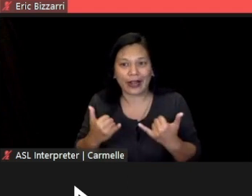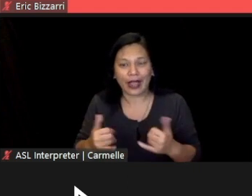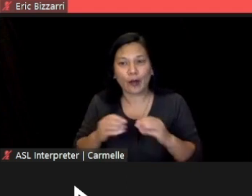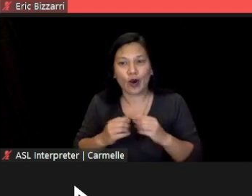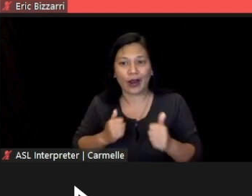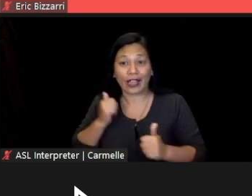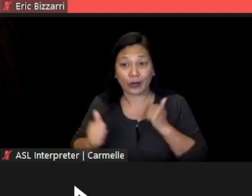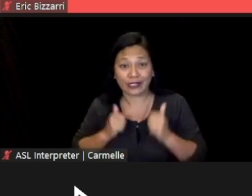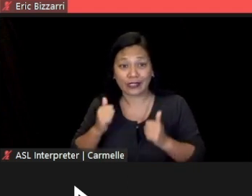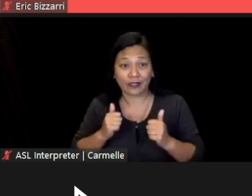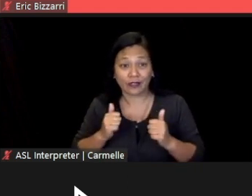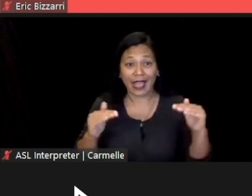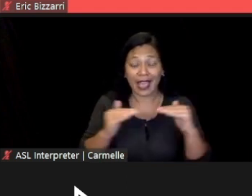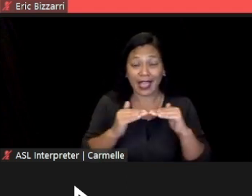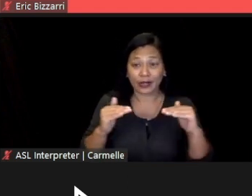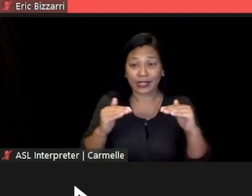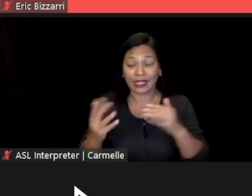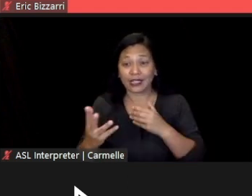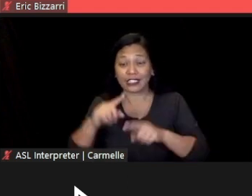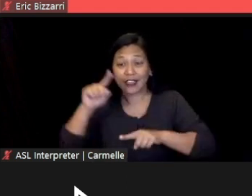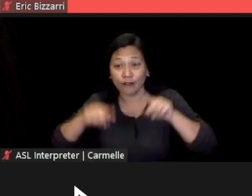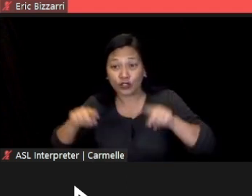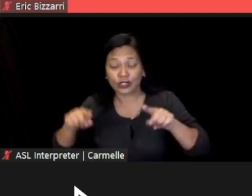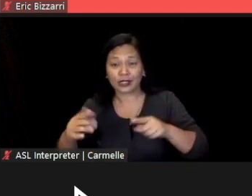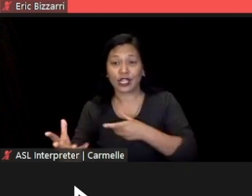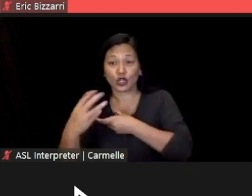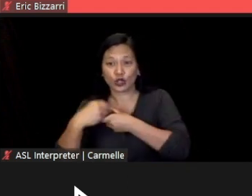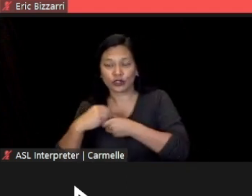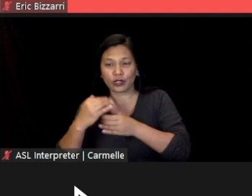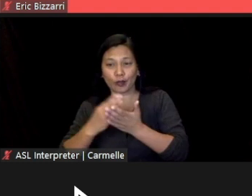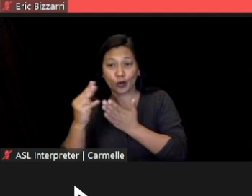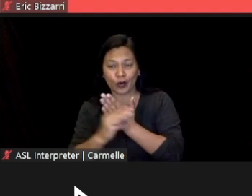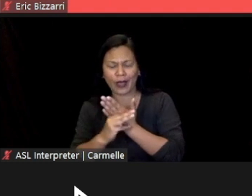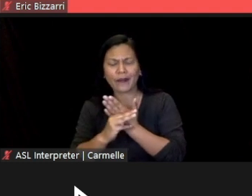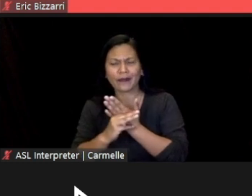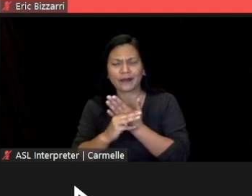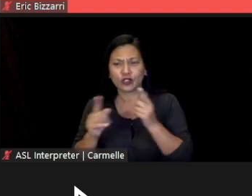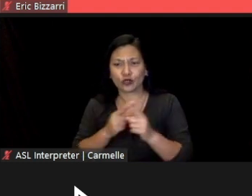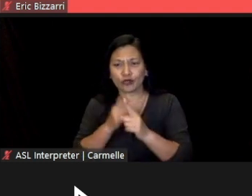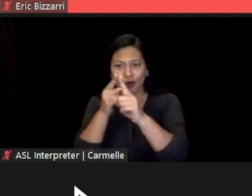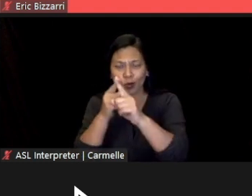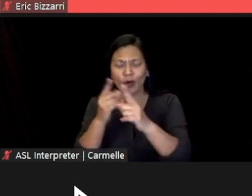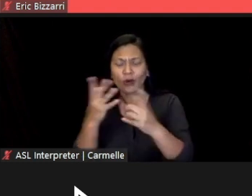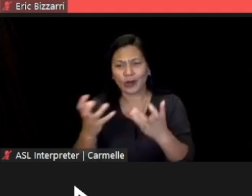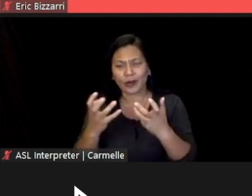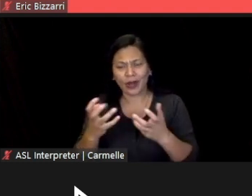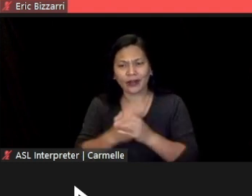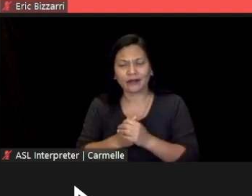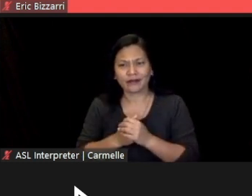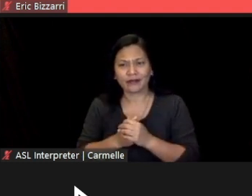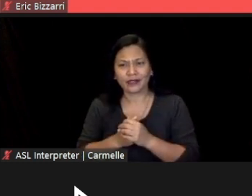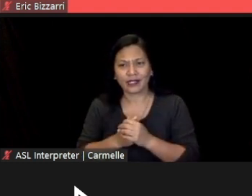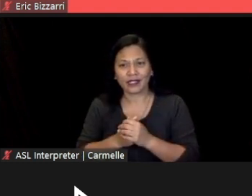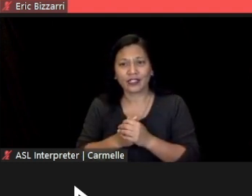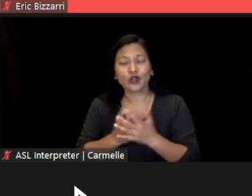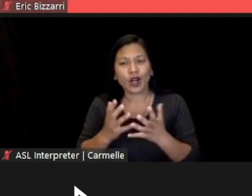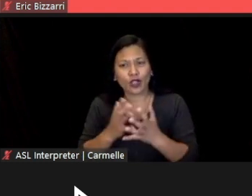Now our equity diversity inclusion strategy and plan, is really has, you know, a lot of milestones that are kind